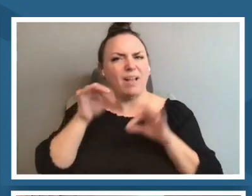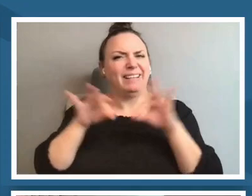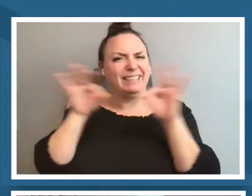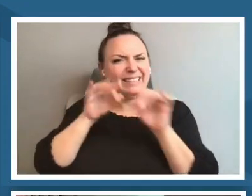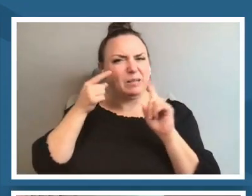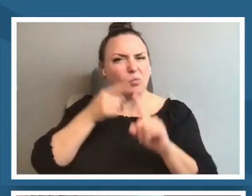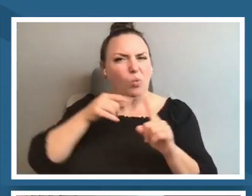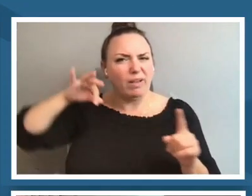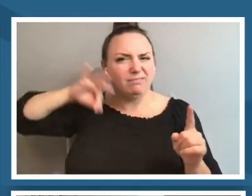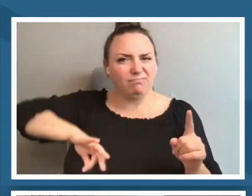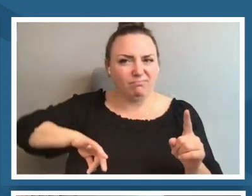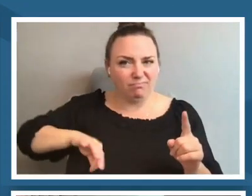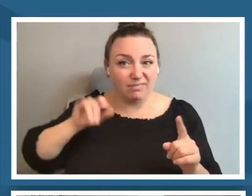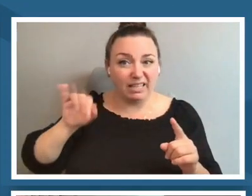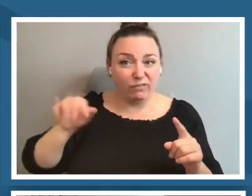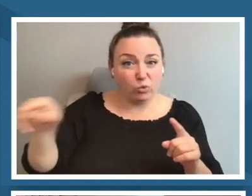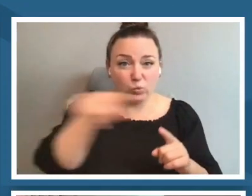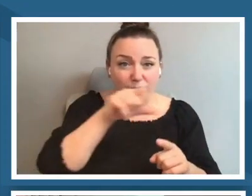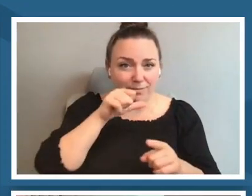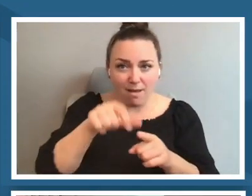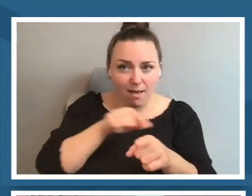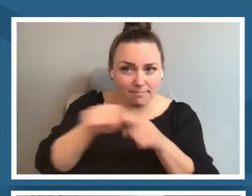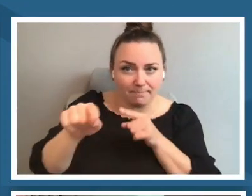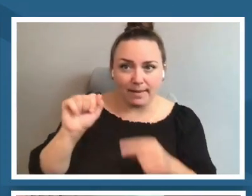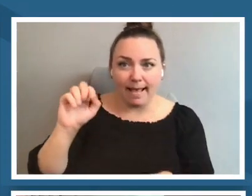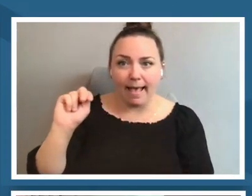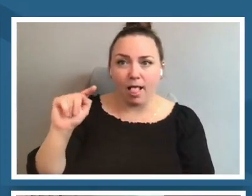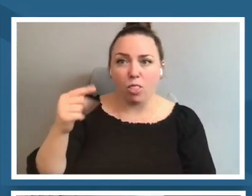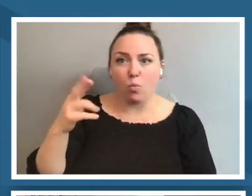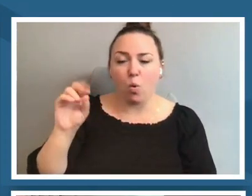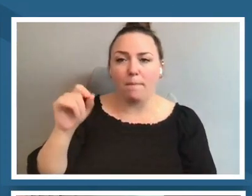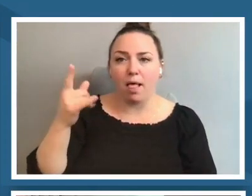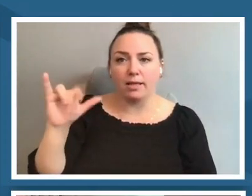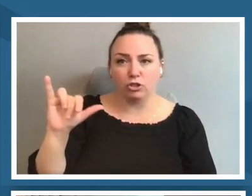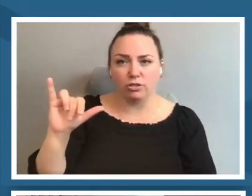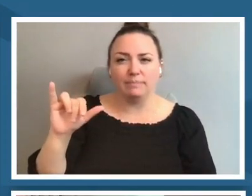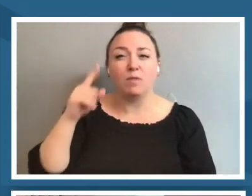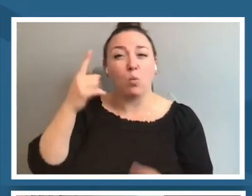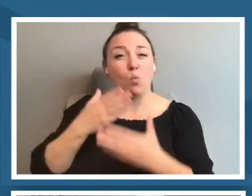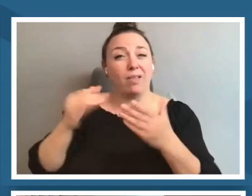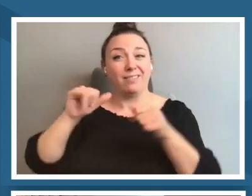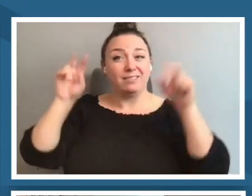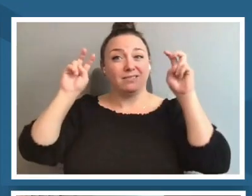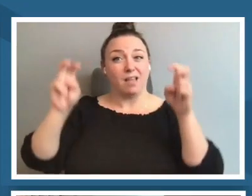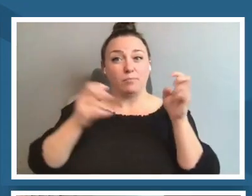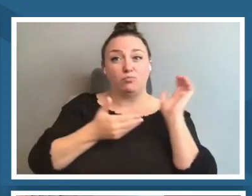not an anthropologist is i think one of the things that anthropology brings as a